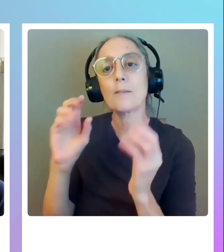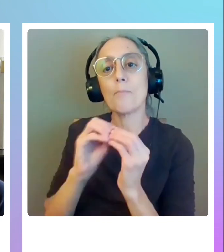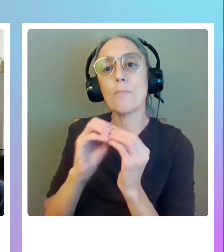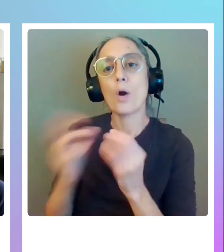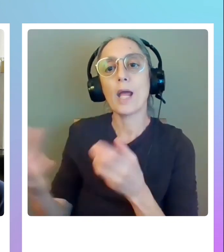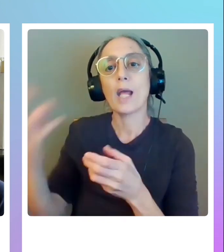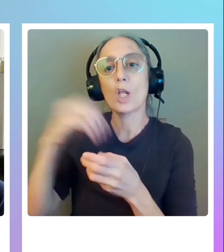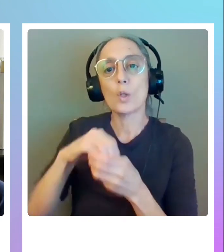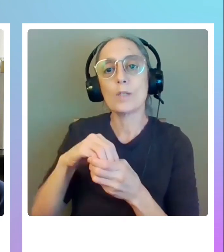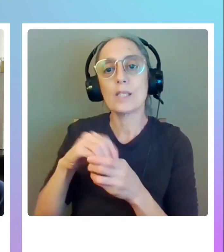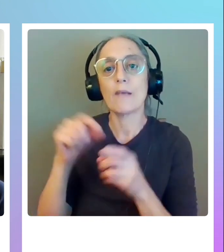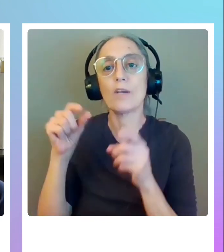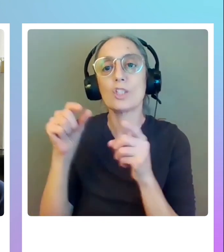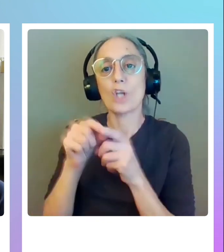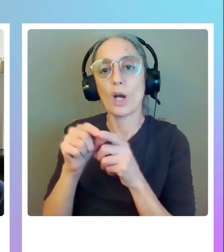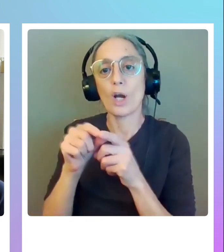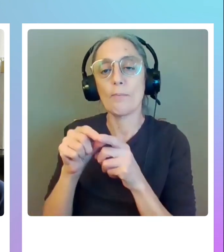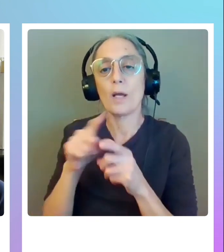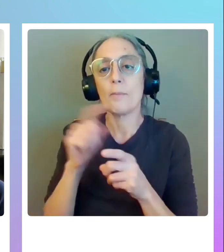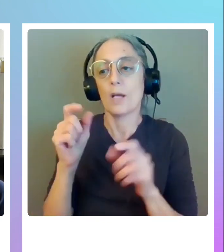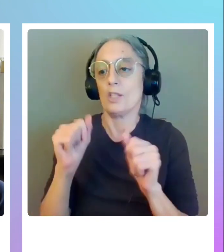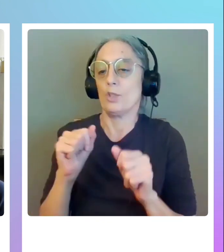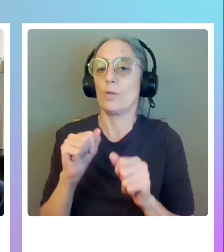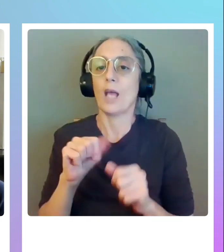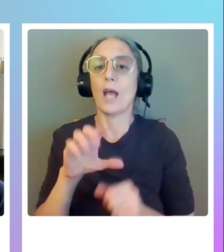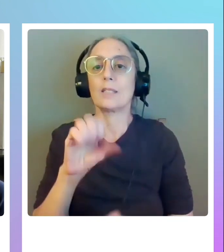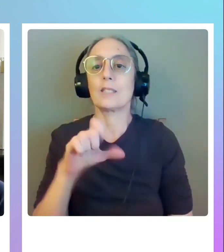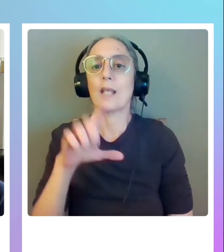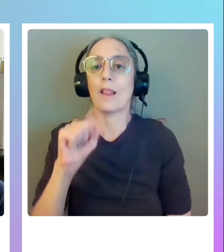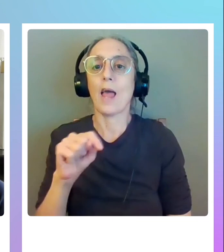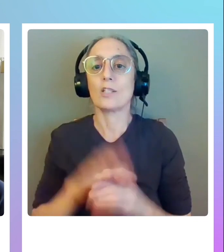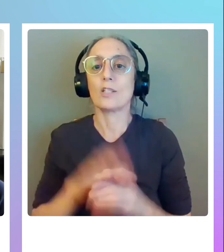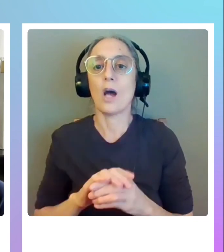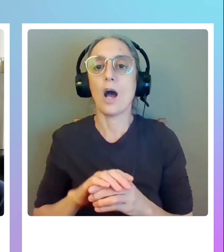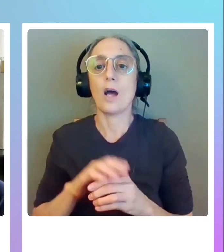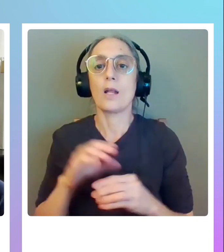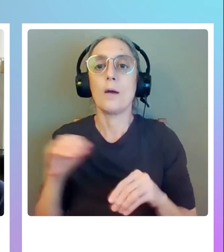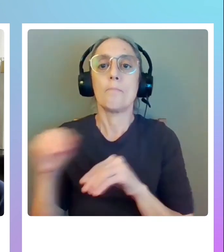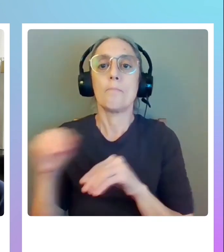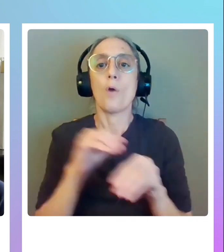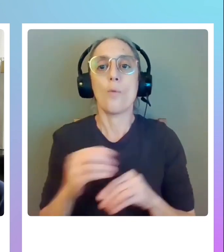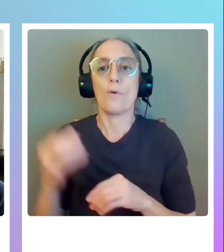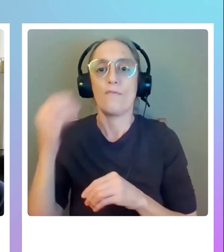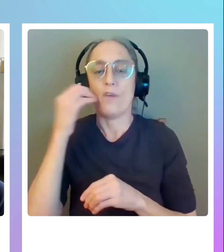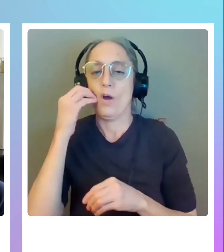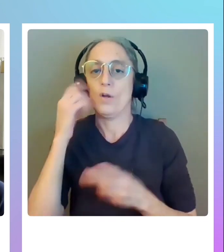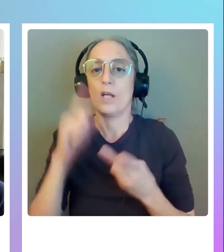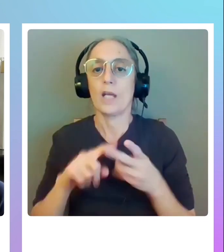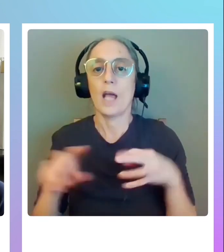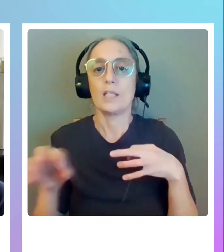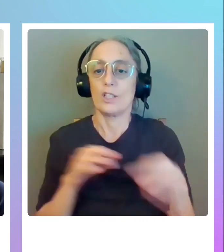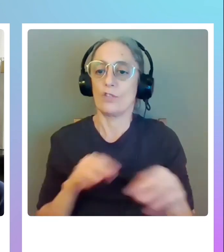because you can select on a mobile phone. So you can, that couldn't describe touch. It could describe a keyboard.